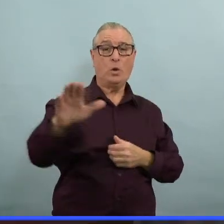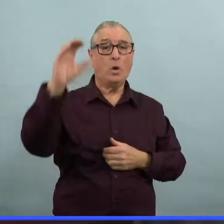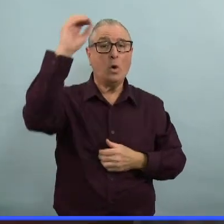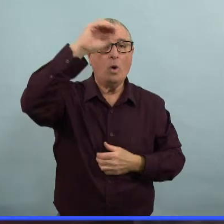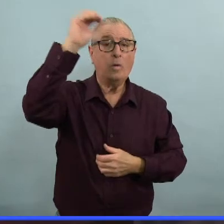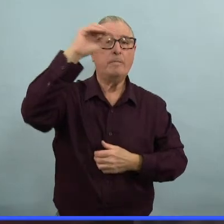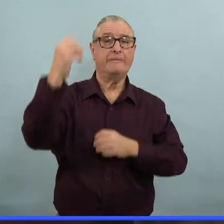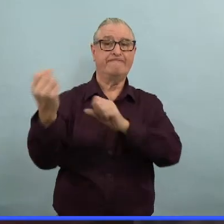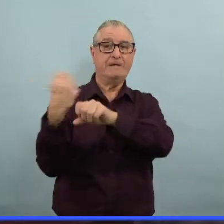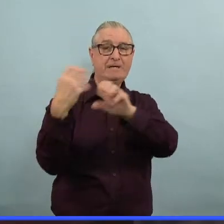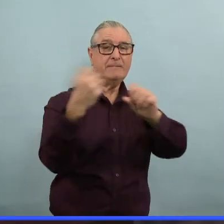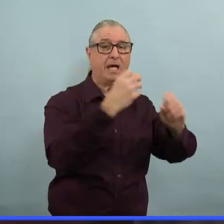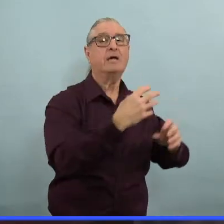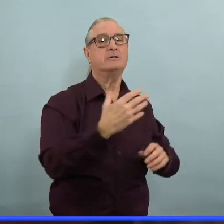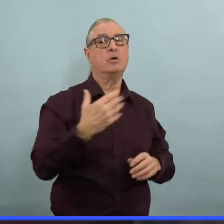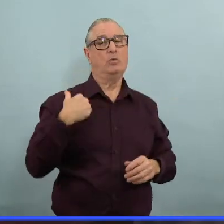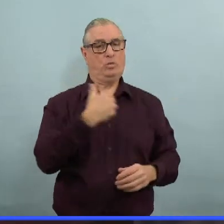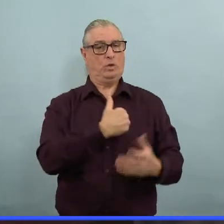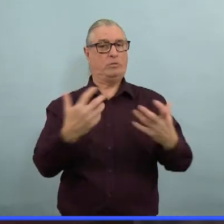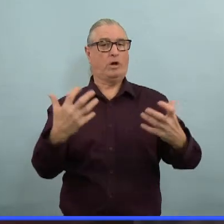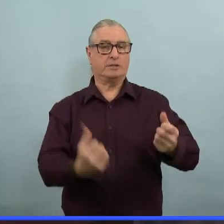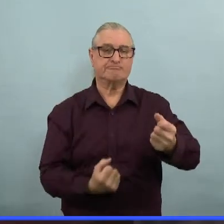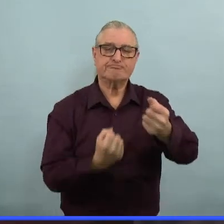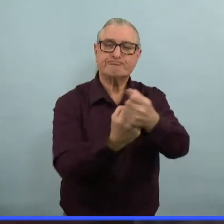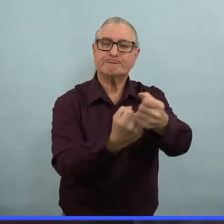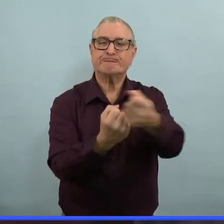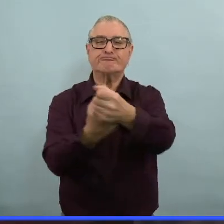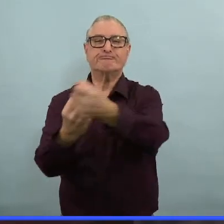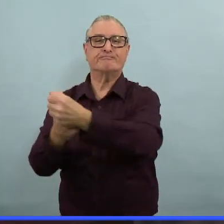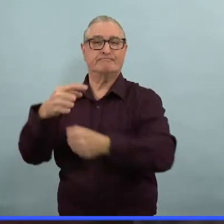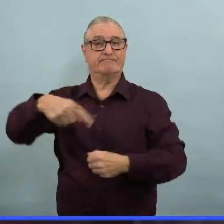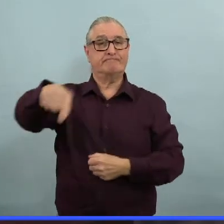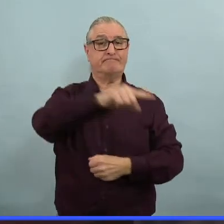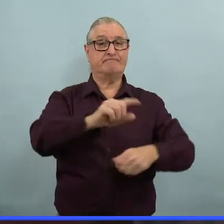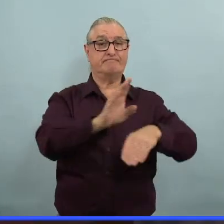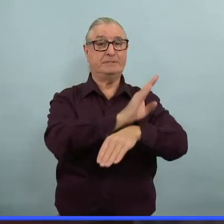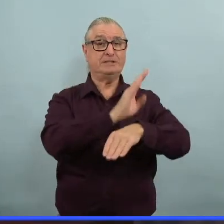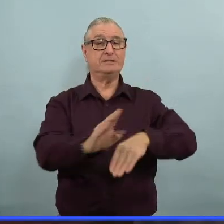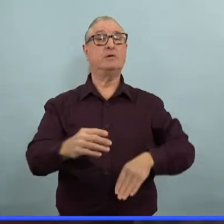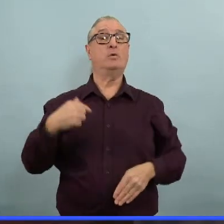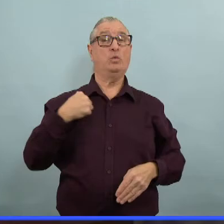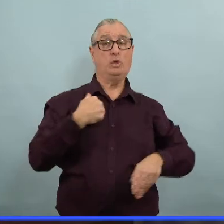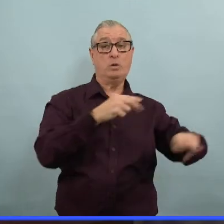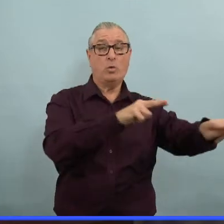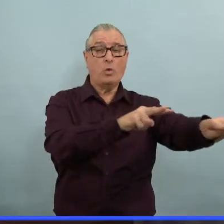assuming the cobit 19 data from manitoba continues along the path that is projected